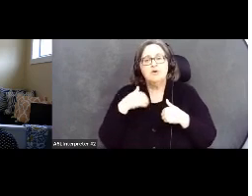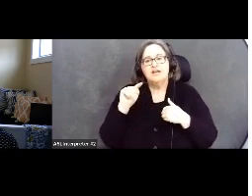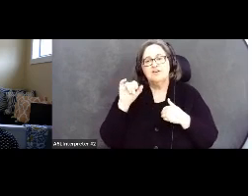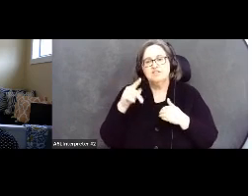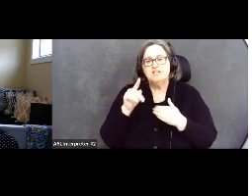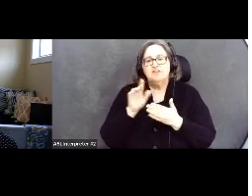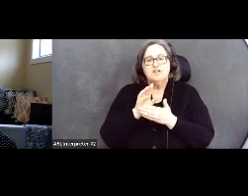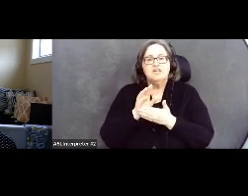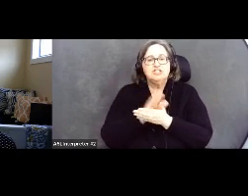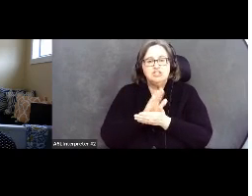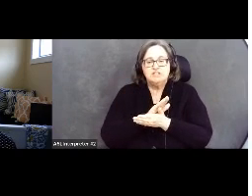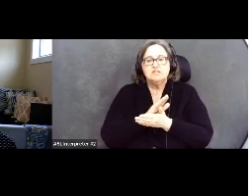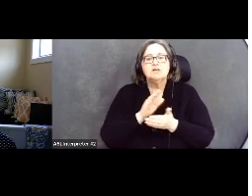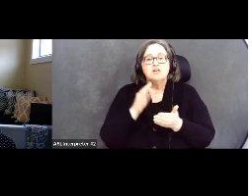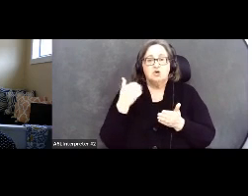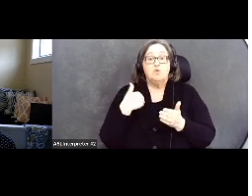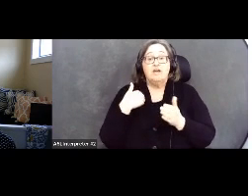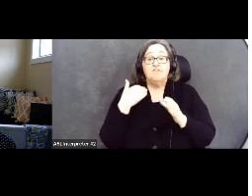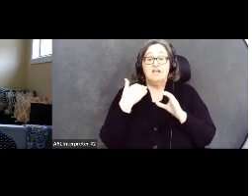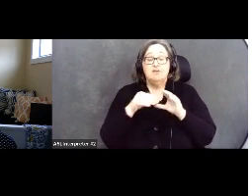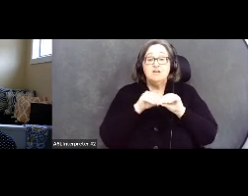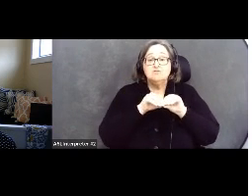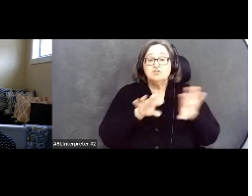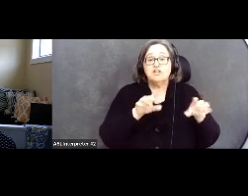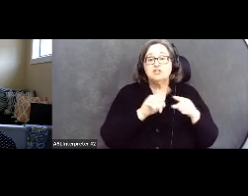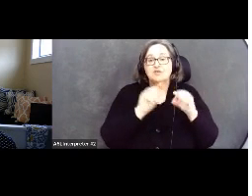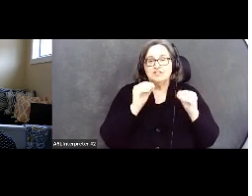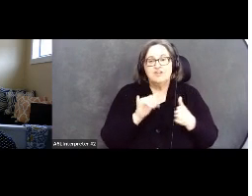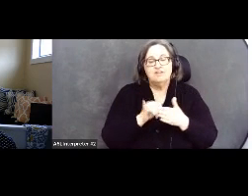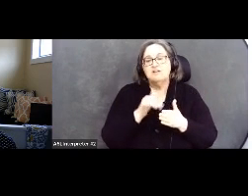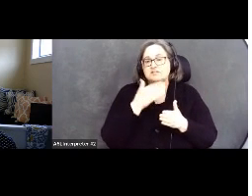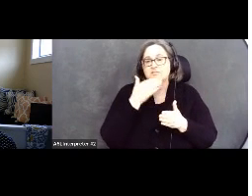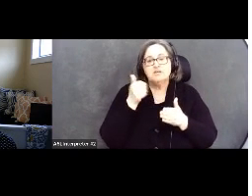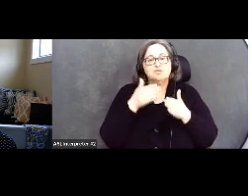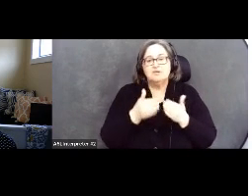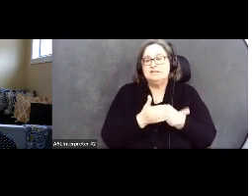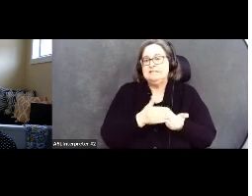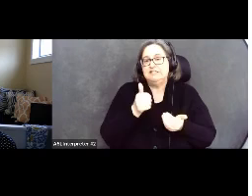delivered to the teacher is the easiest way to get this information to the teachers. Next slide.